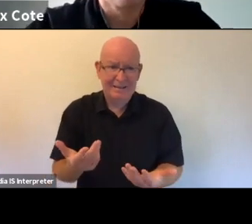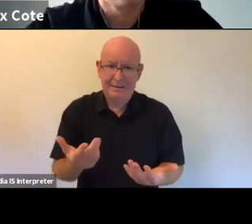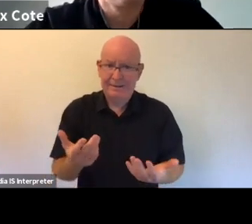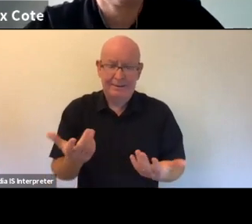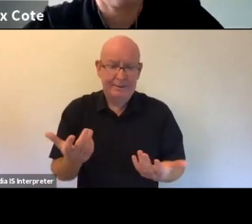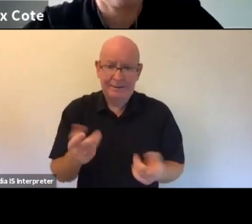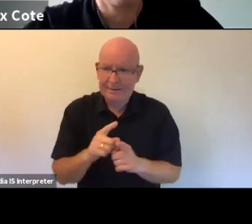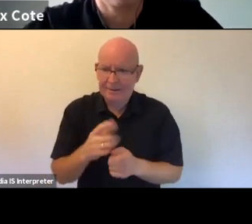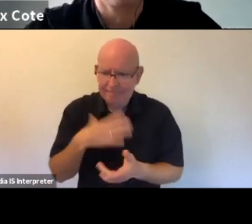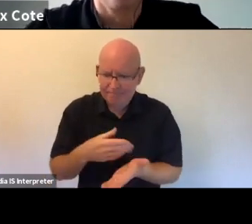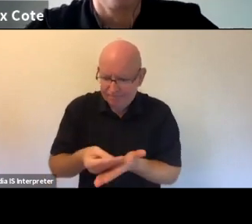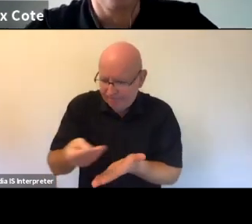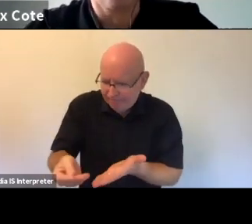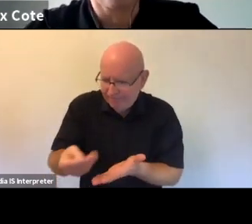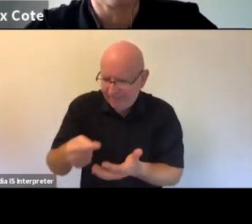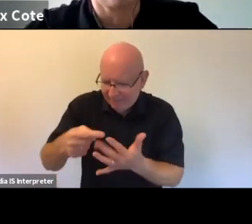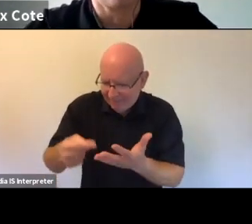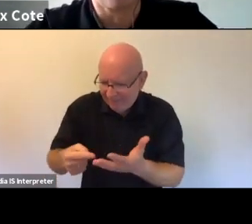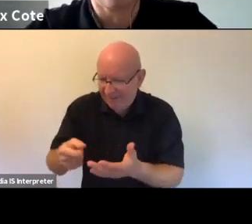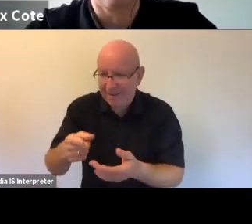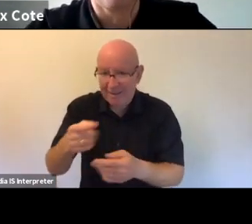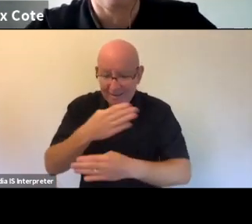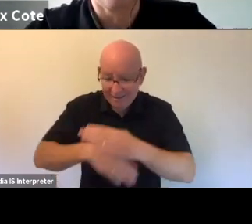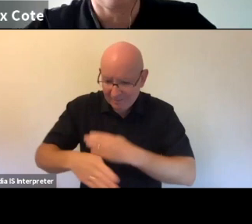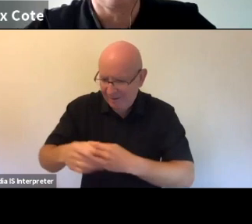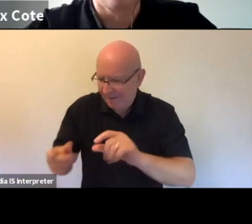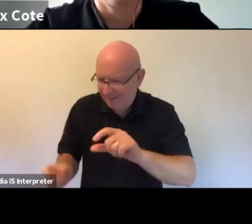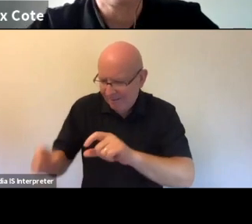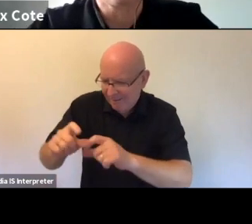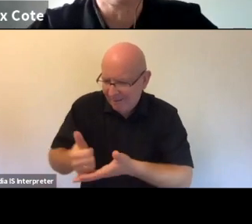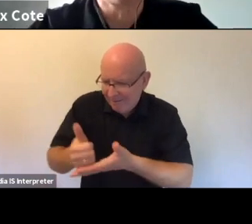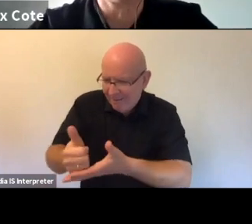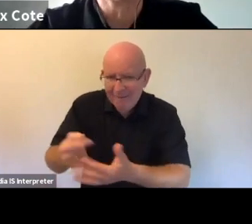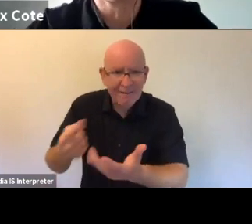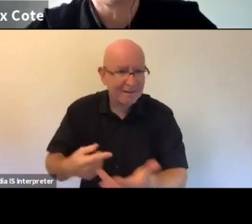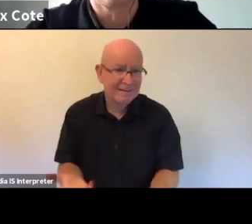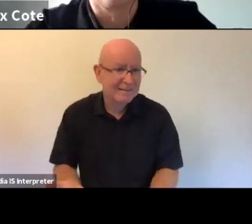and resulting in lower earnings for persons with disabilities. But also, for their household.